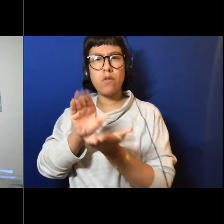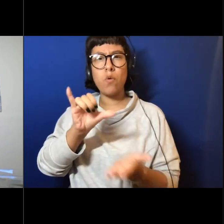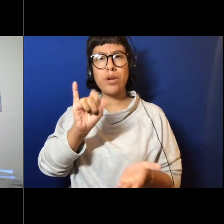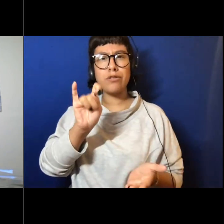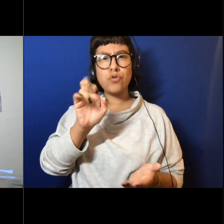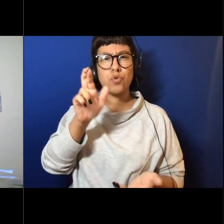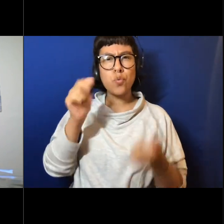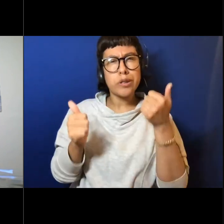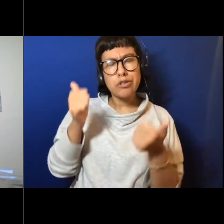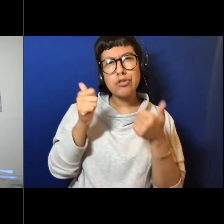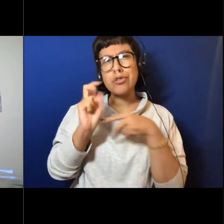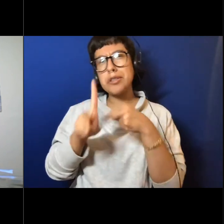what kind of oyster you're growing.